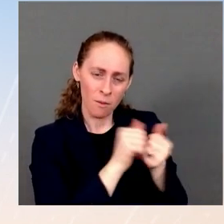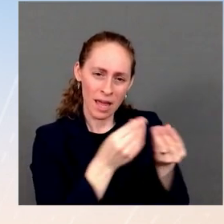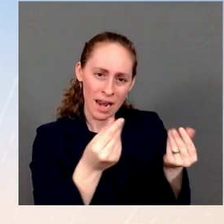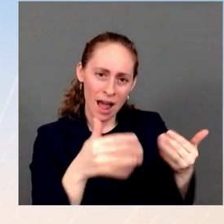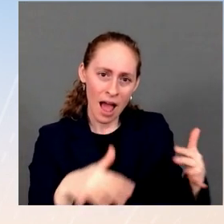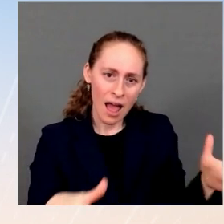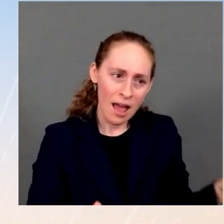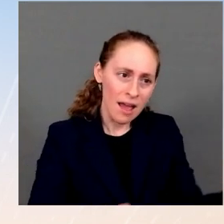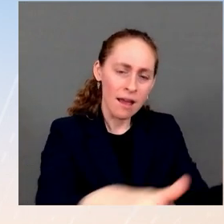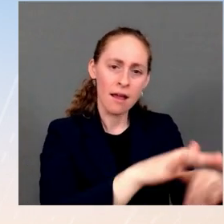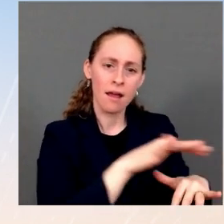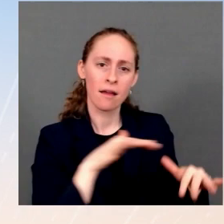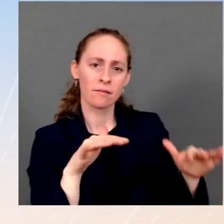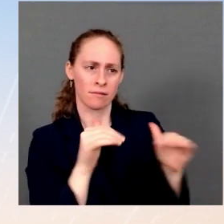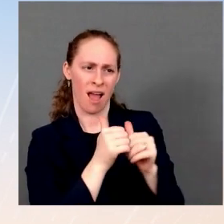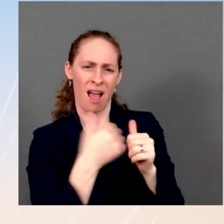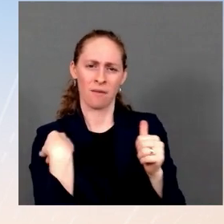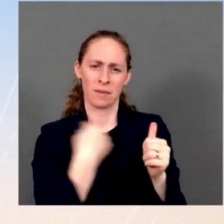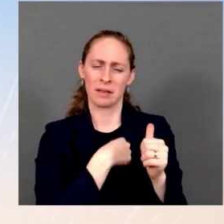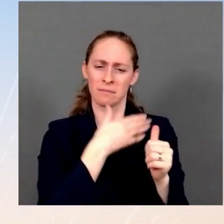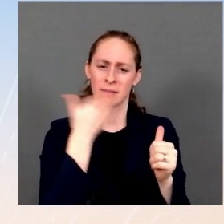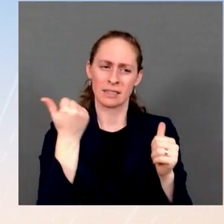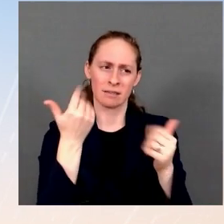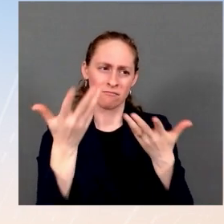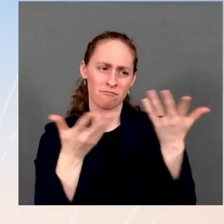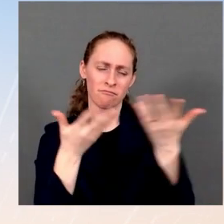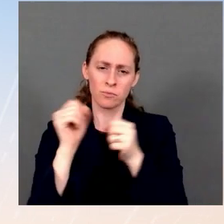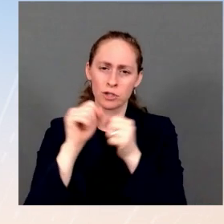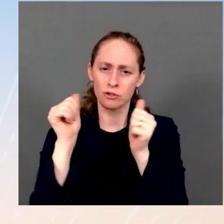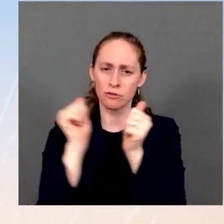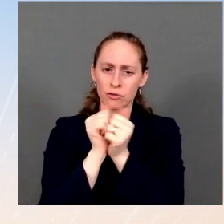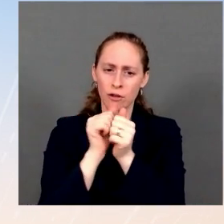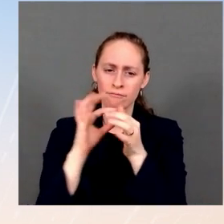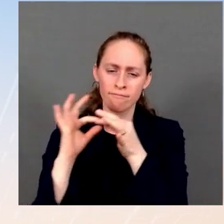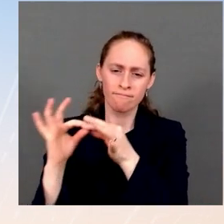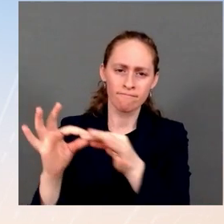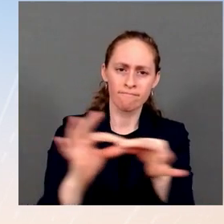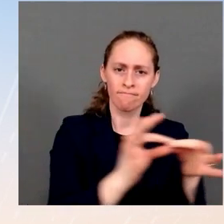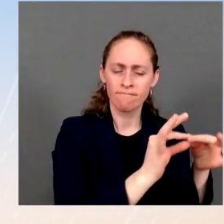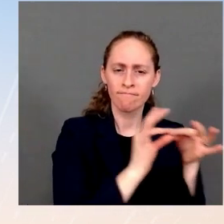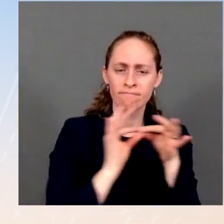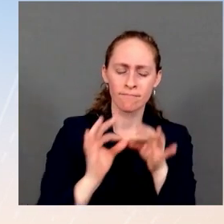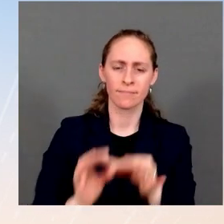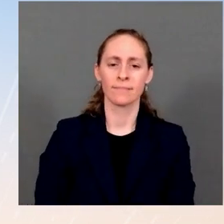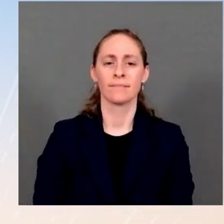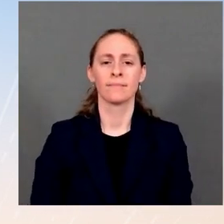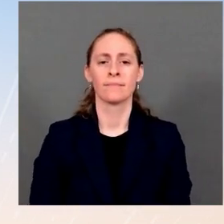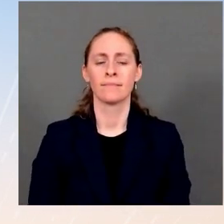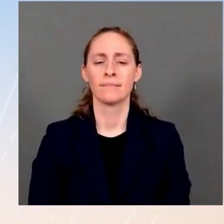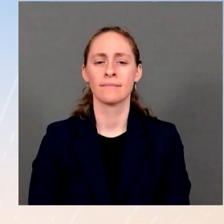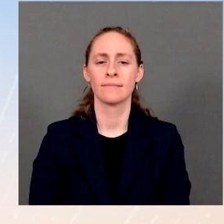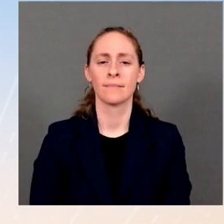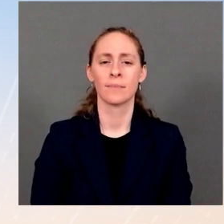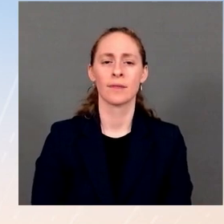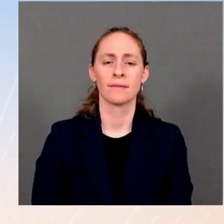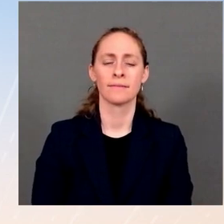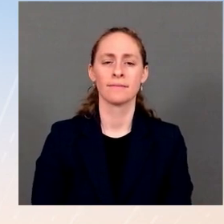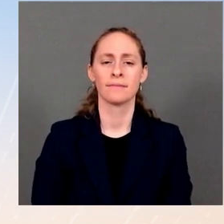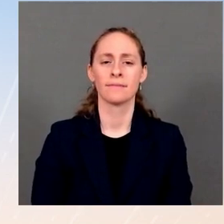on how we take on the climate crisis in a way that marshals the power of nature-based solutions. And the Bipartisan Infrastructure Law, by the way --